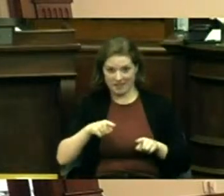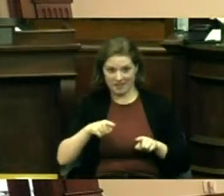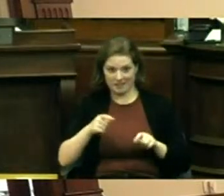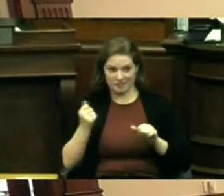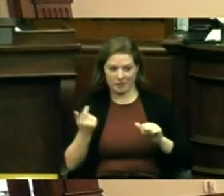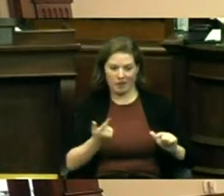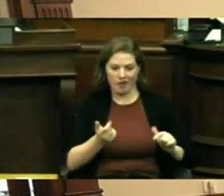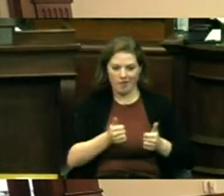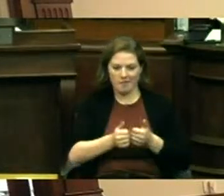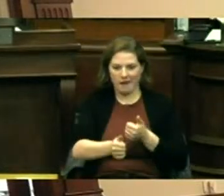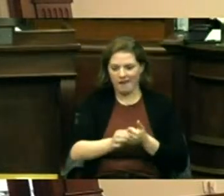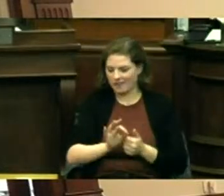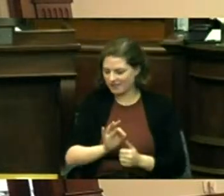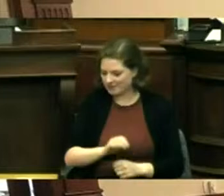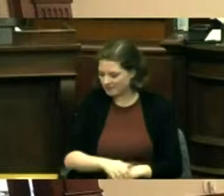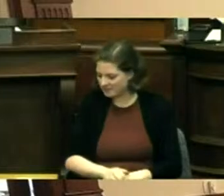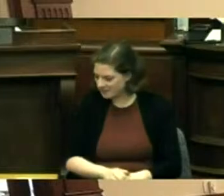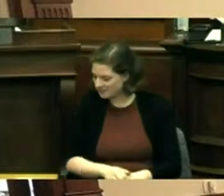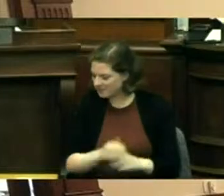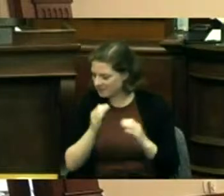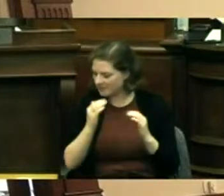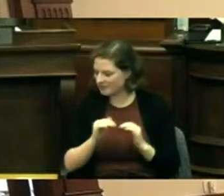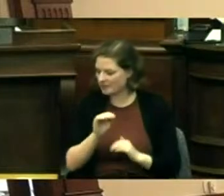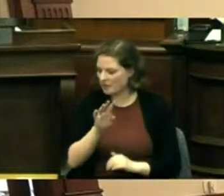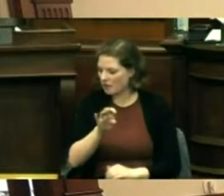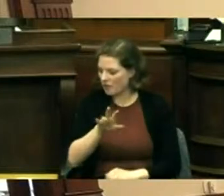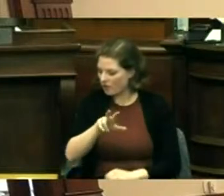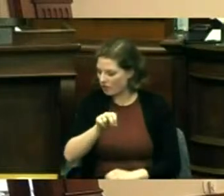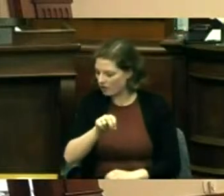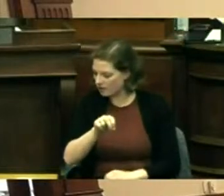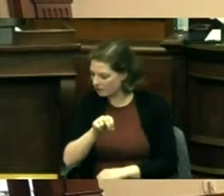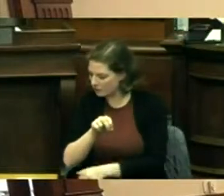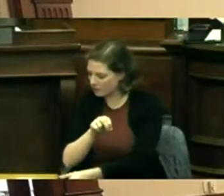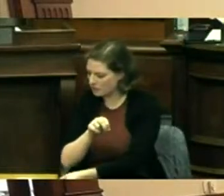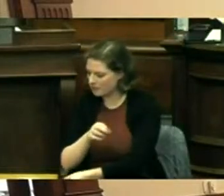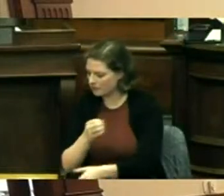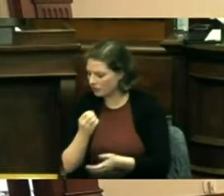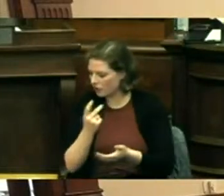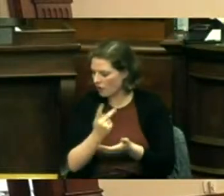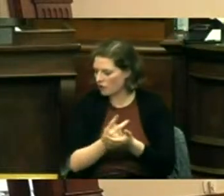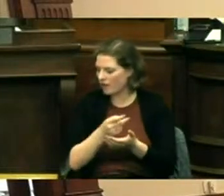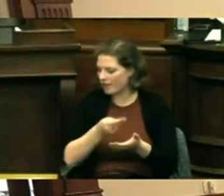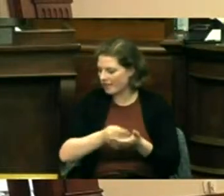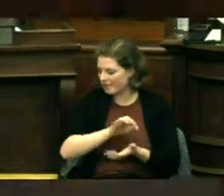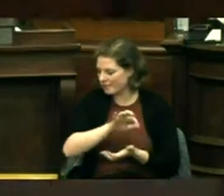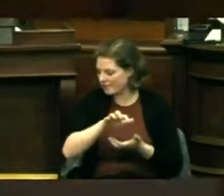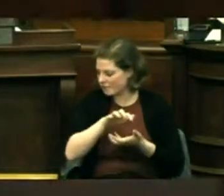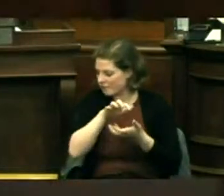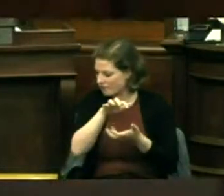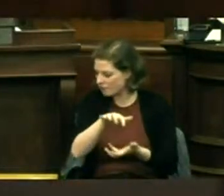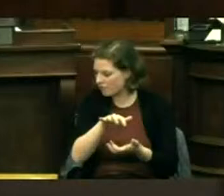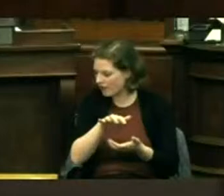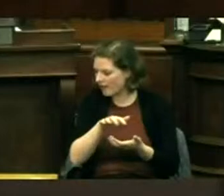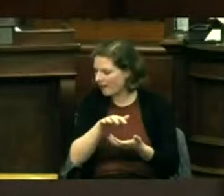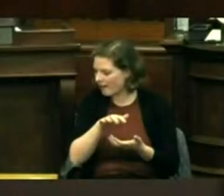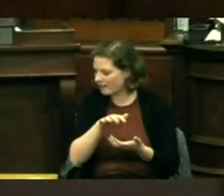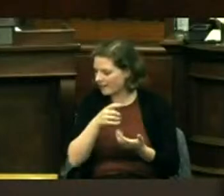Seconded it. Oh. All in favor? Aye, aye. Motion carries. Thank